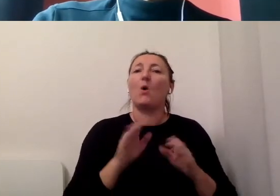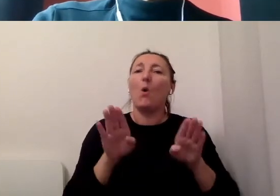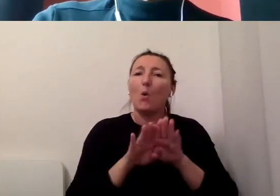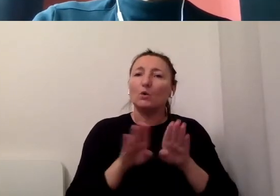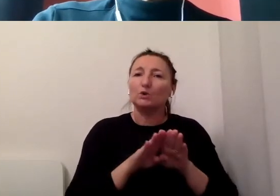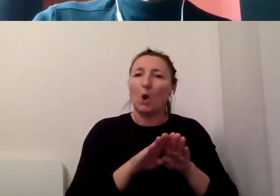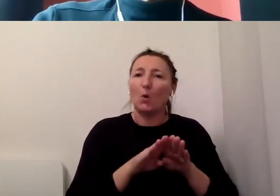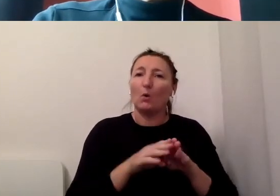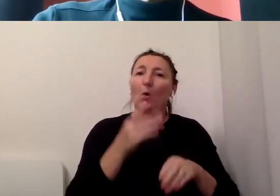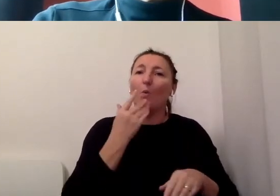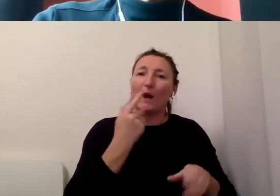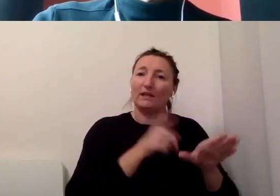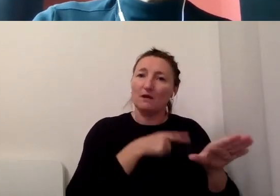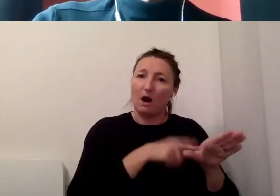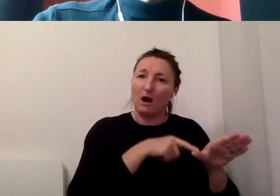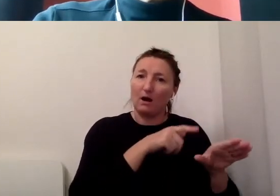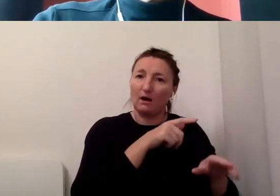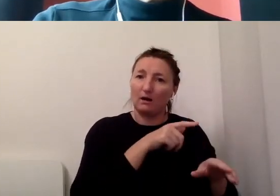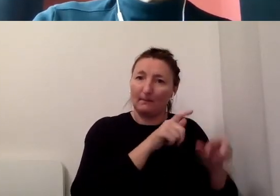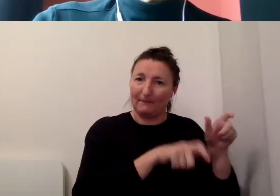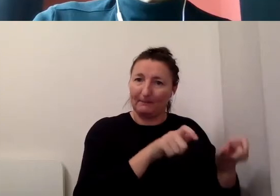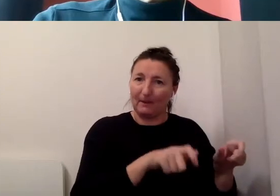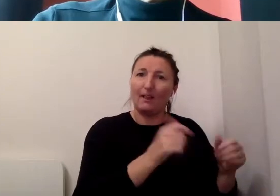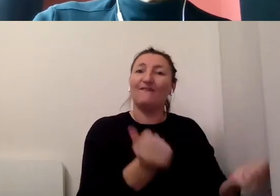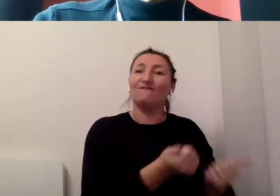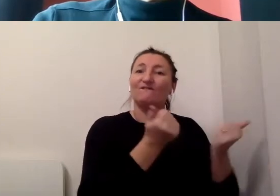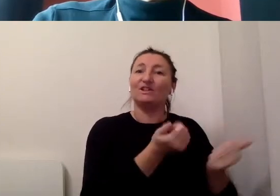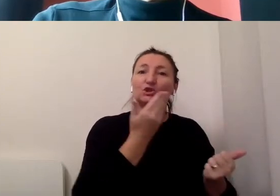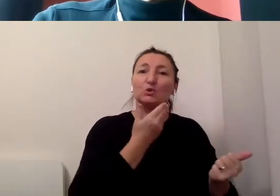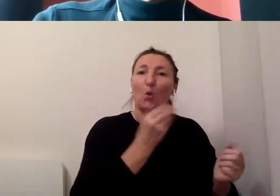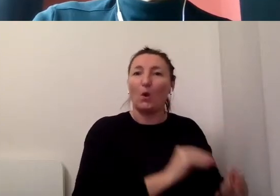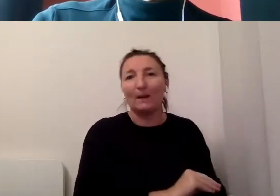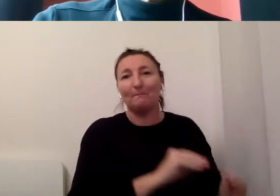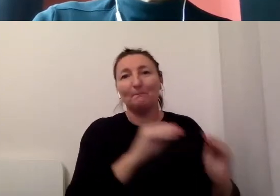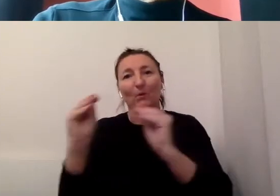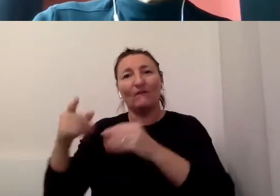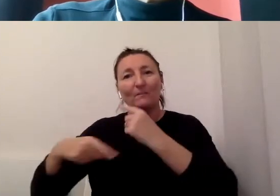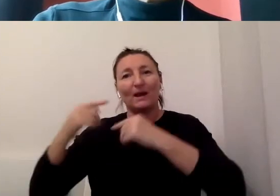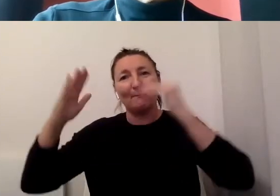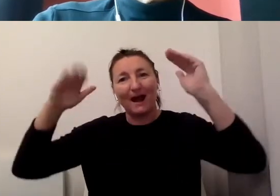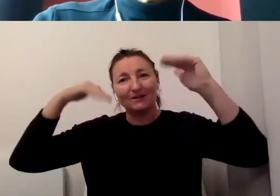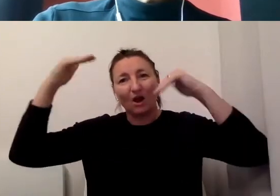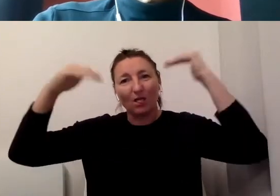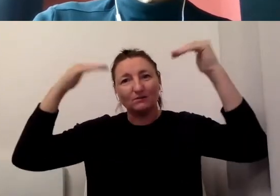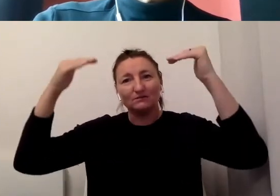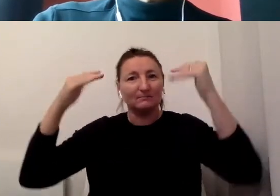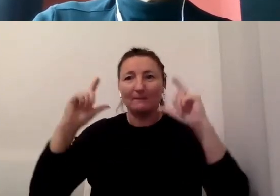education and the everyday world, whatever someone wants to do, whether that's College, University